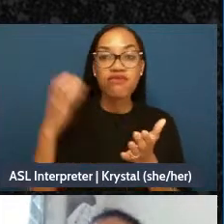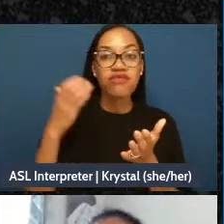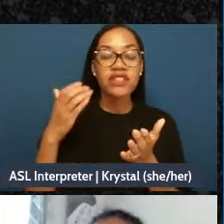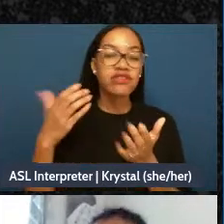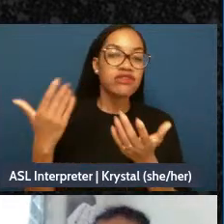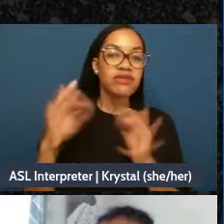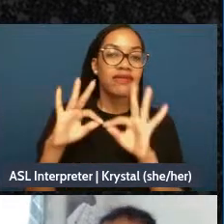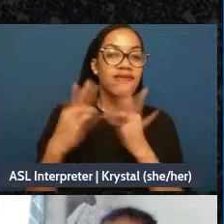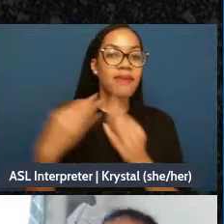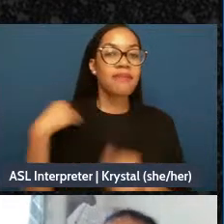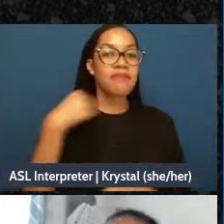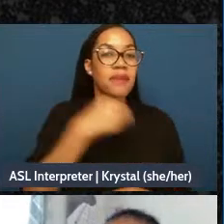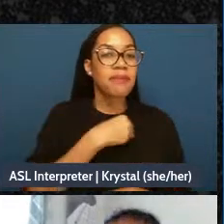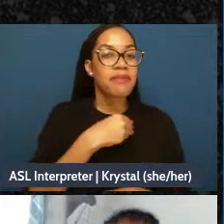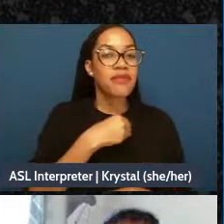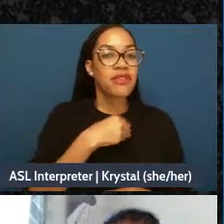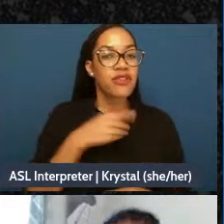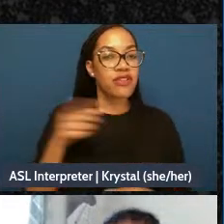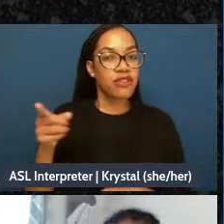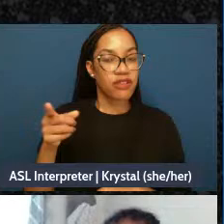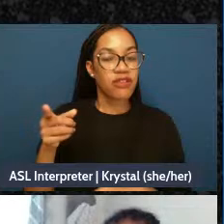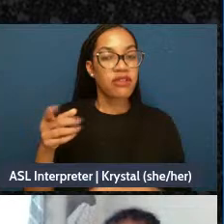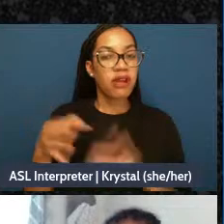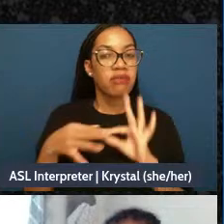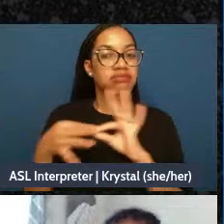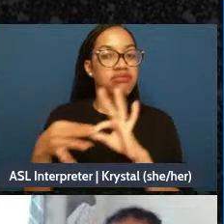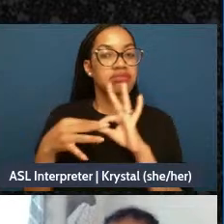let's see how they see it - they might see - they might have something that